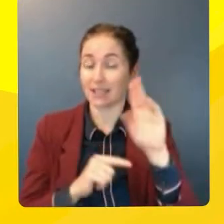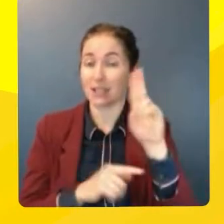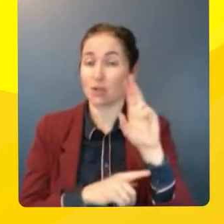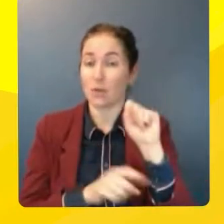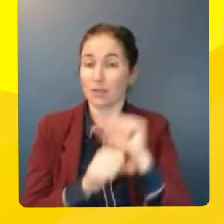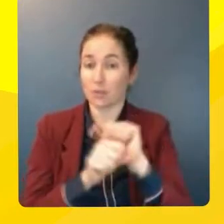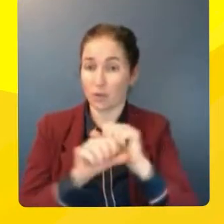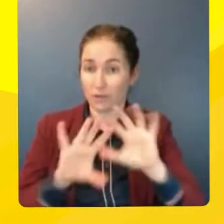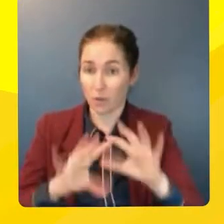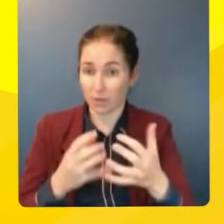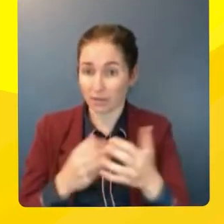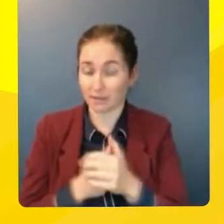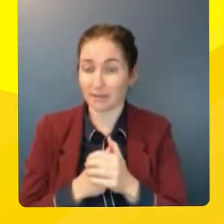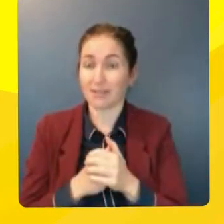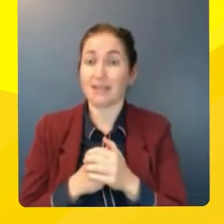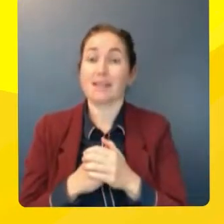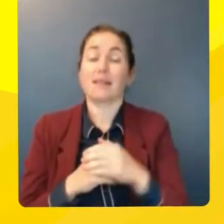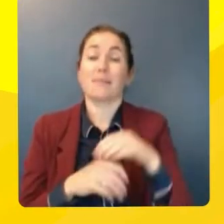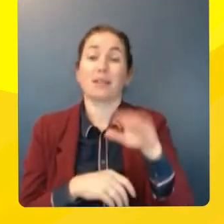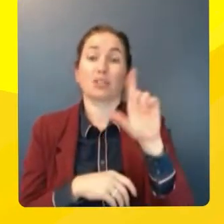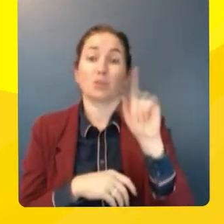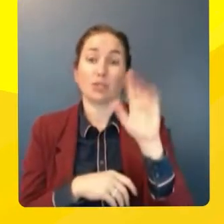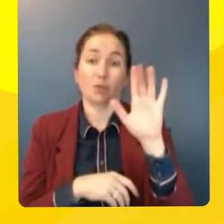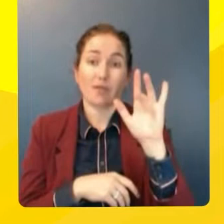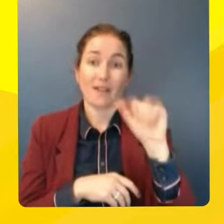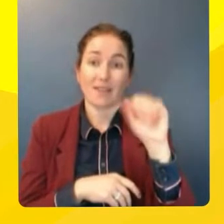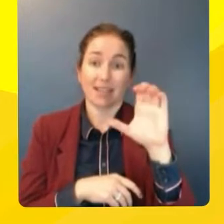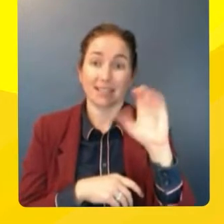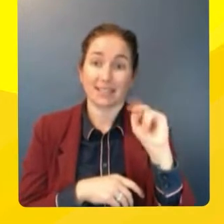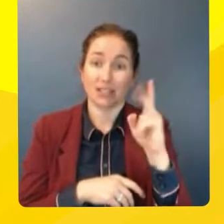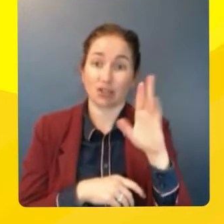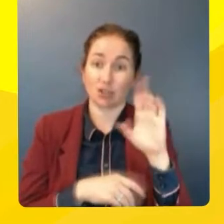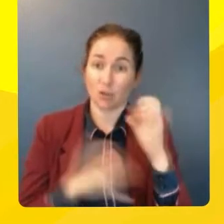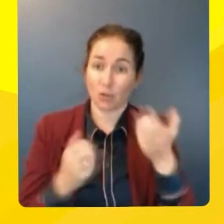By 2025, Accenture wants to increase the representation of